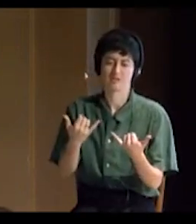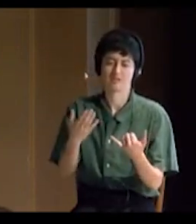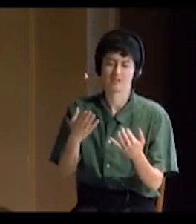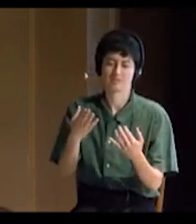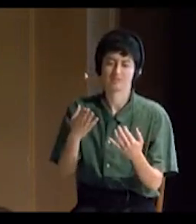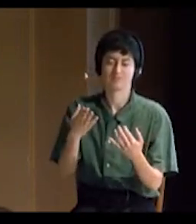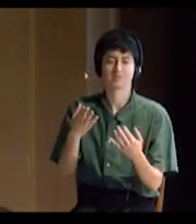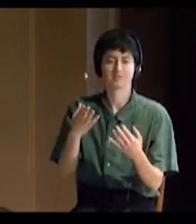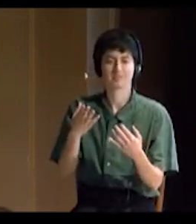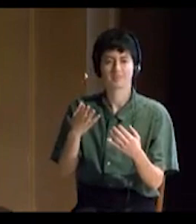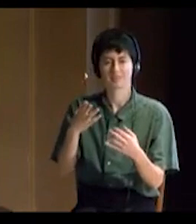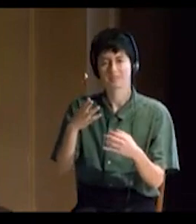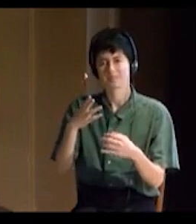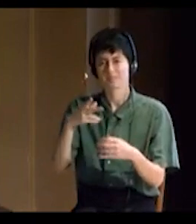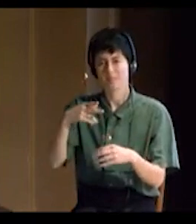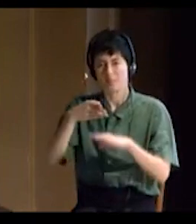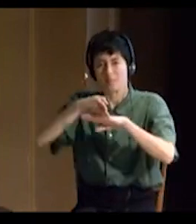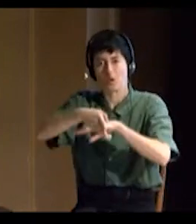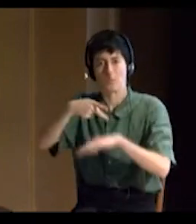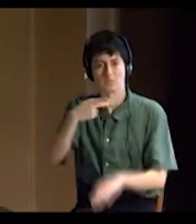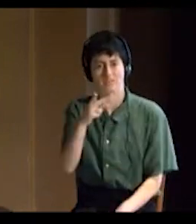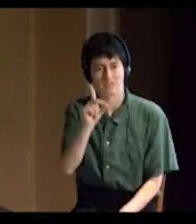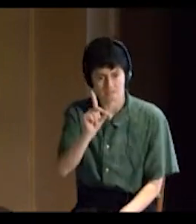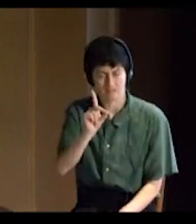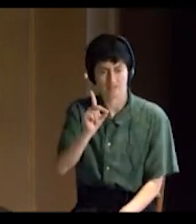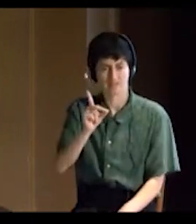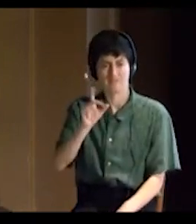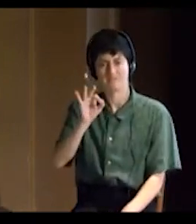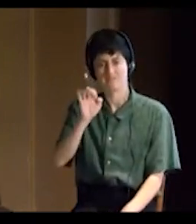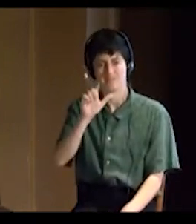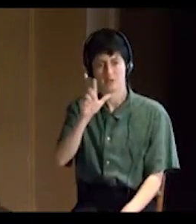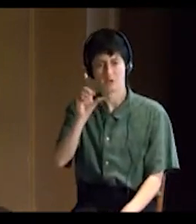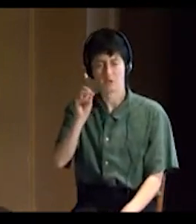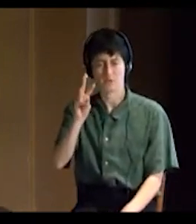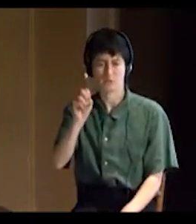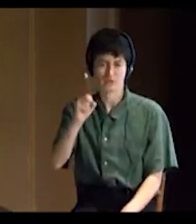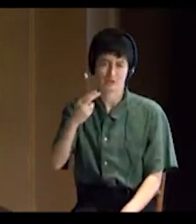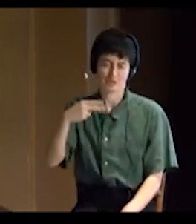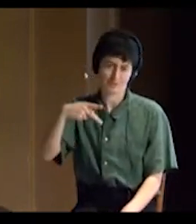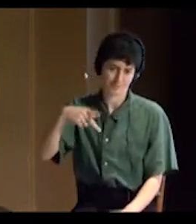His current fellowship aims to improve our understanding of the relative roles of the genome